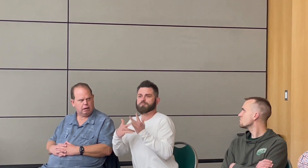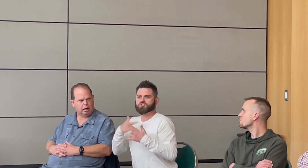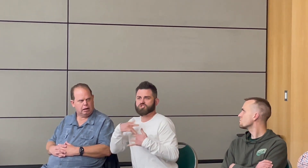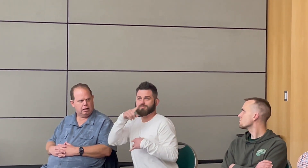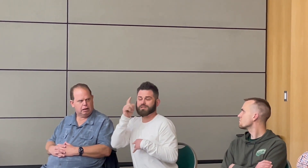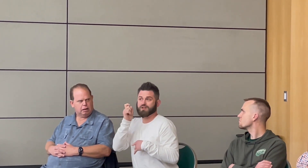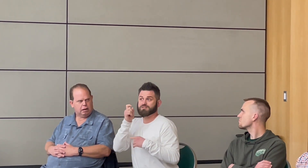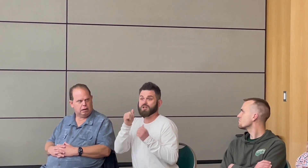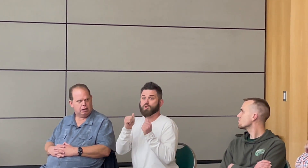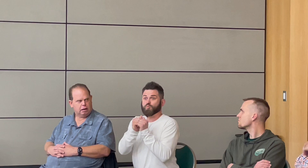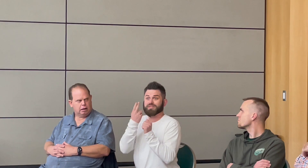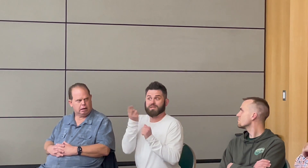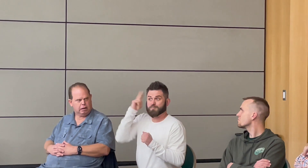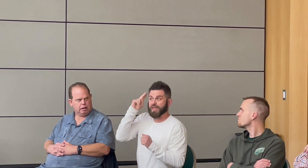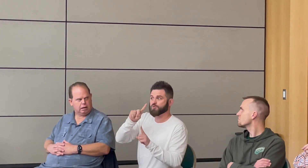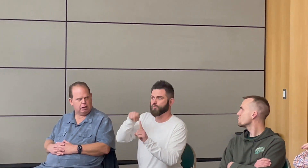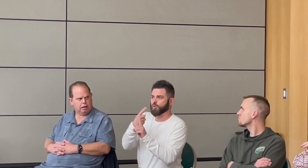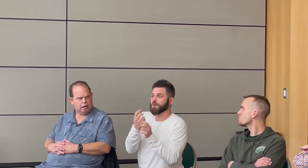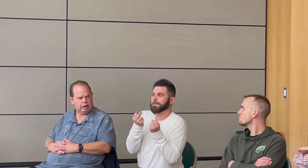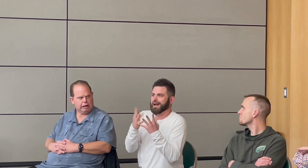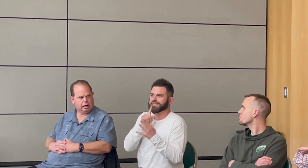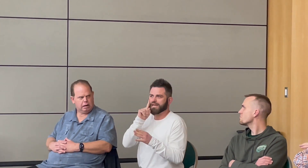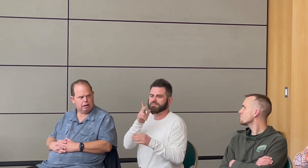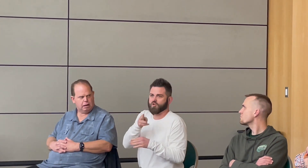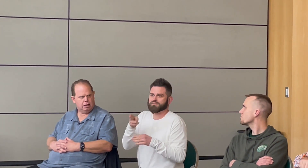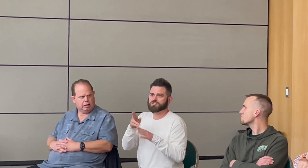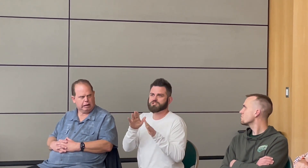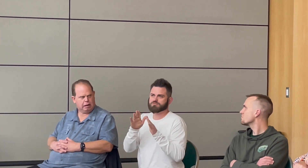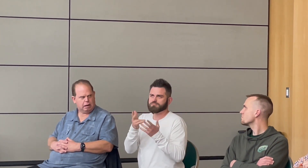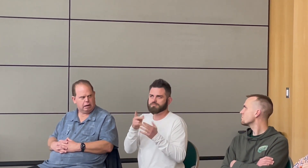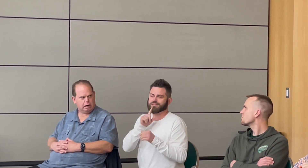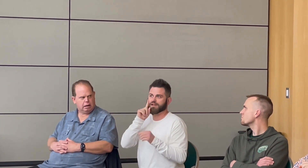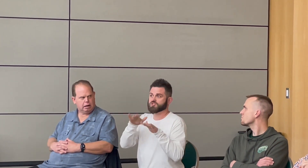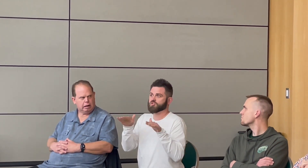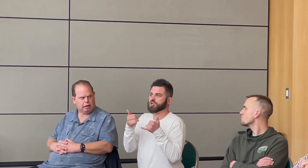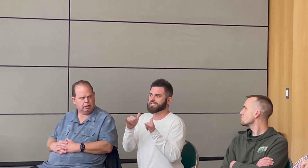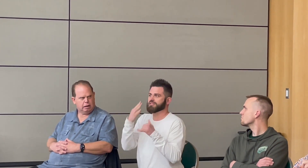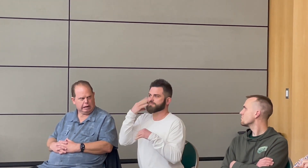using sign language and the de Community is concerned about that because when you implant